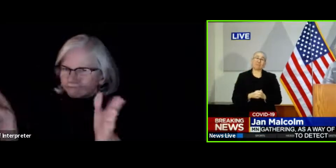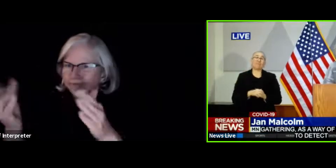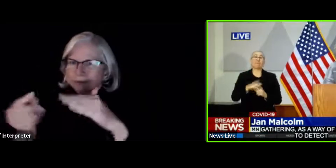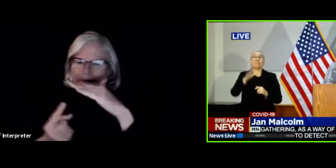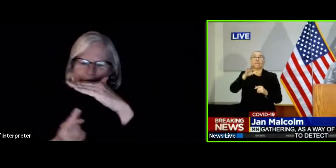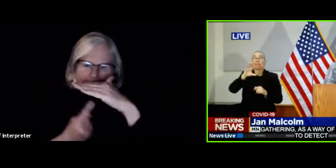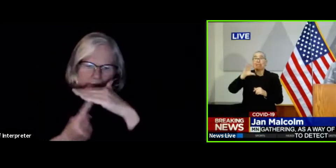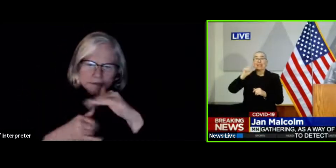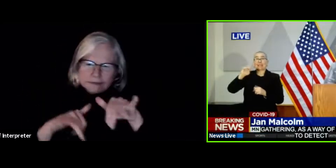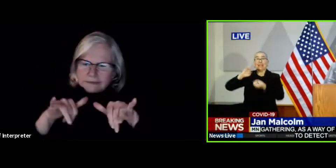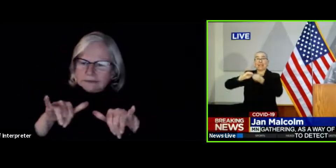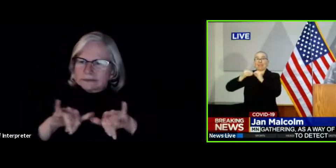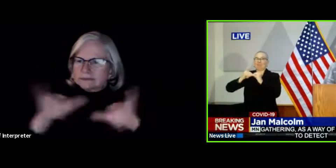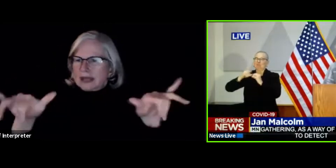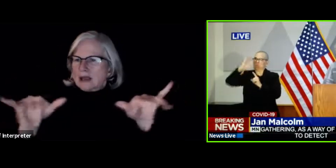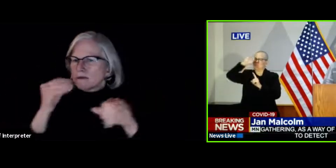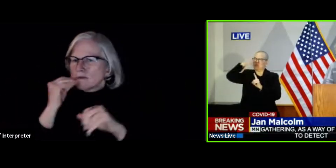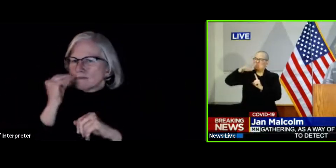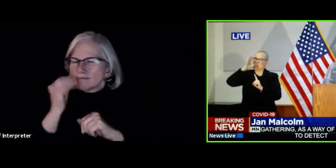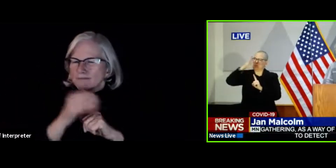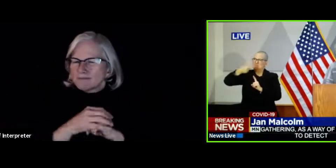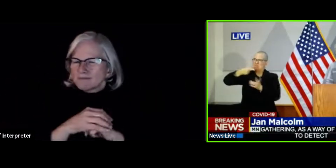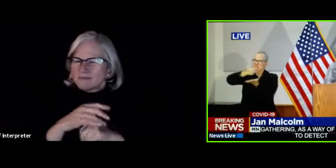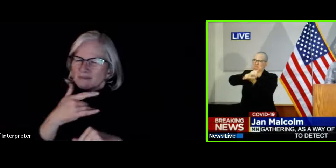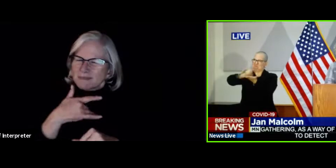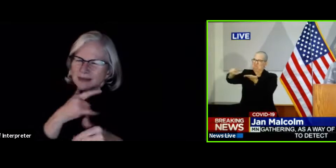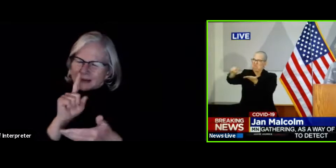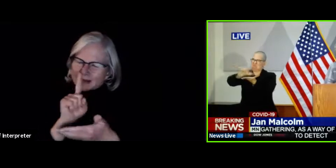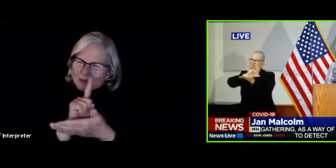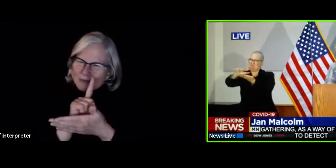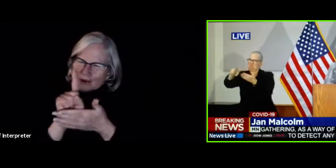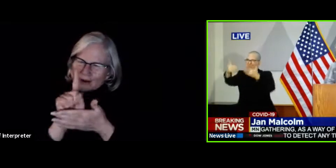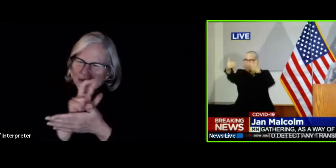THE ONE- TO THREE-WEEK TIME FRAME, HOSPITALIZATIONS PROBABLY TWO TO FOUR WEEKS